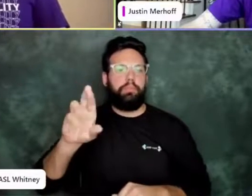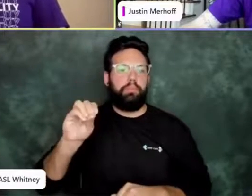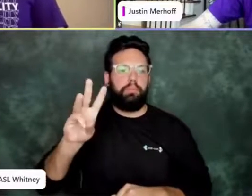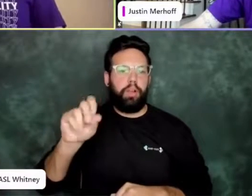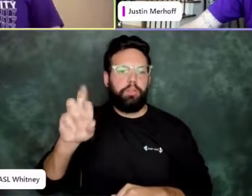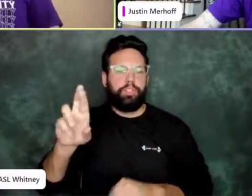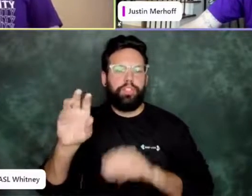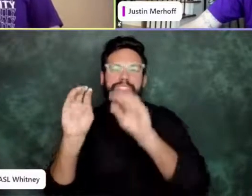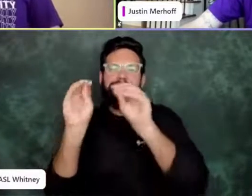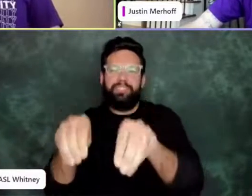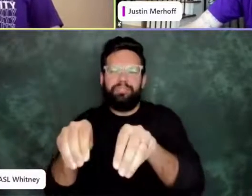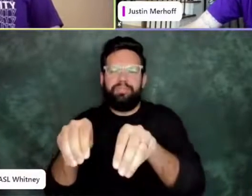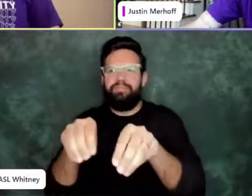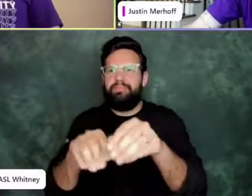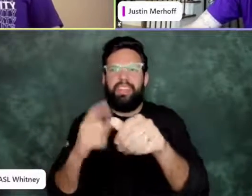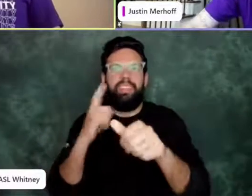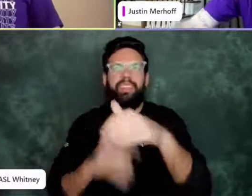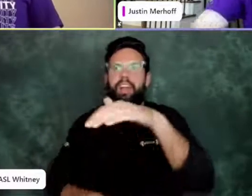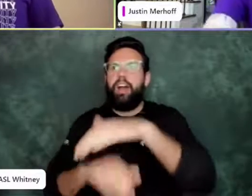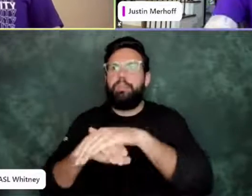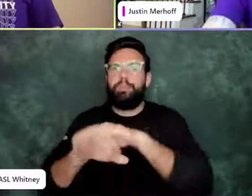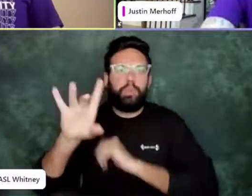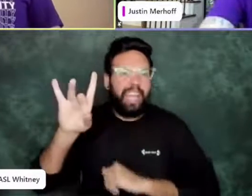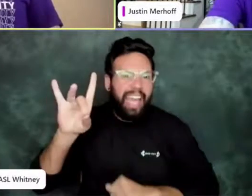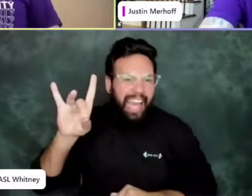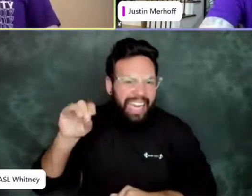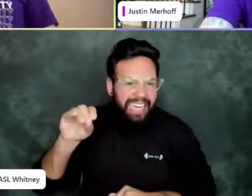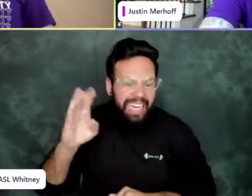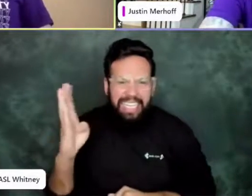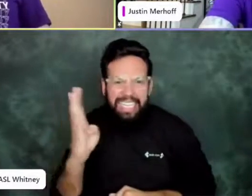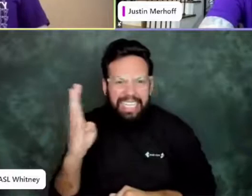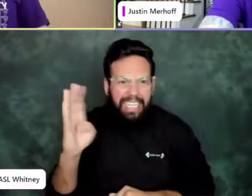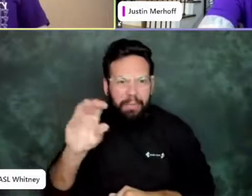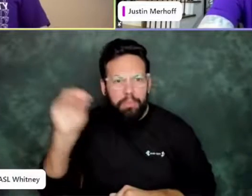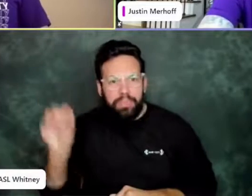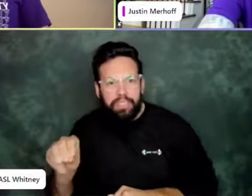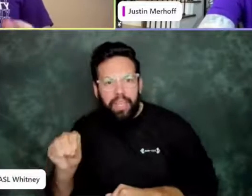And there are goals set to make that.